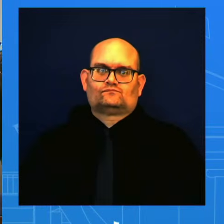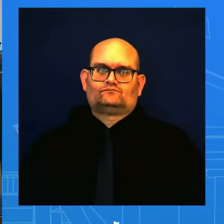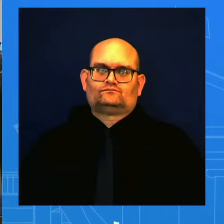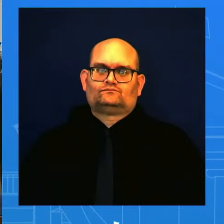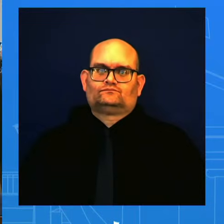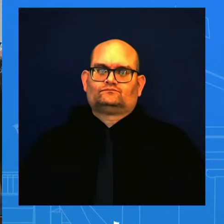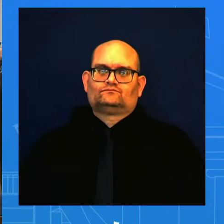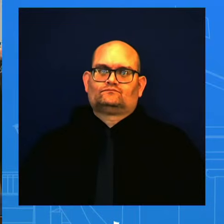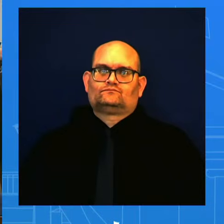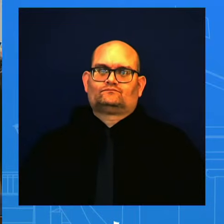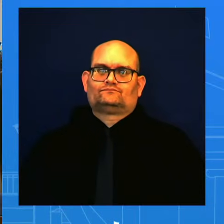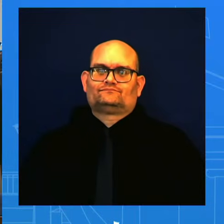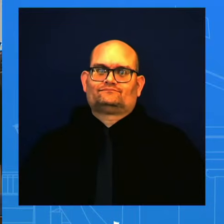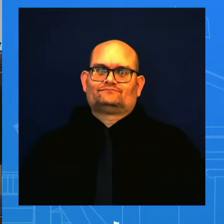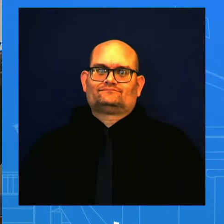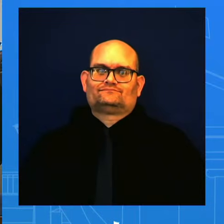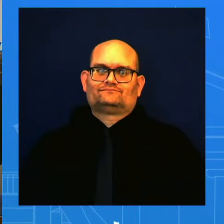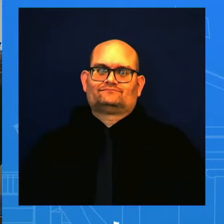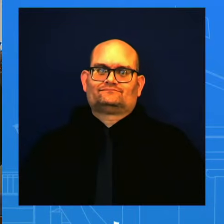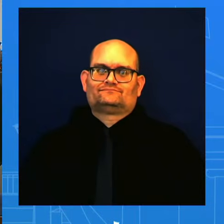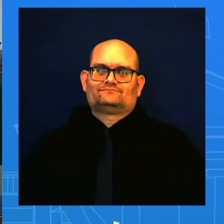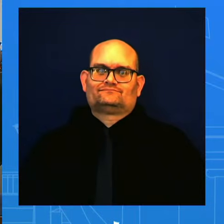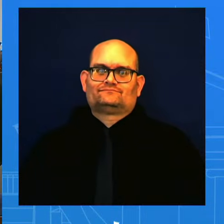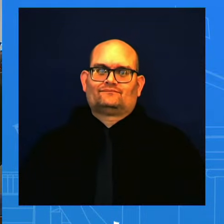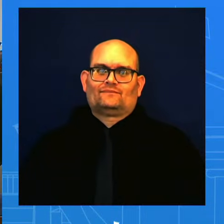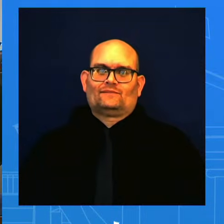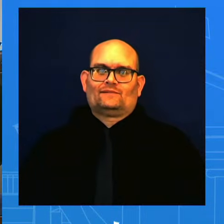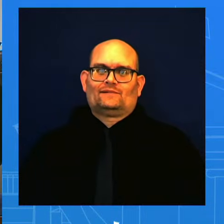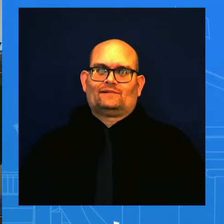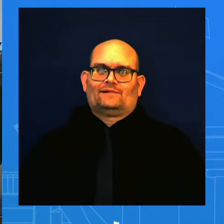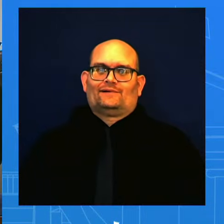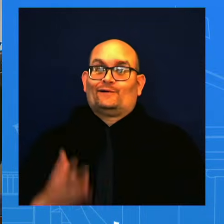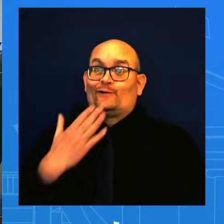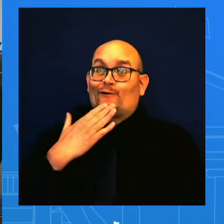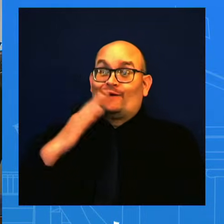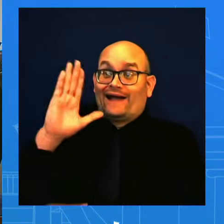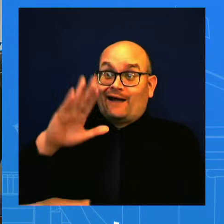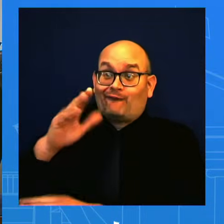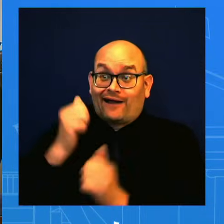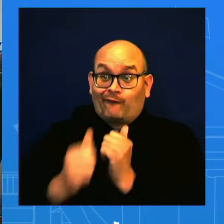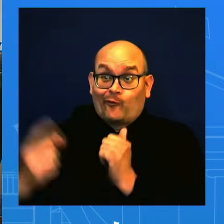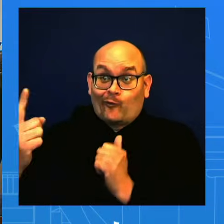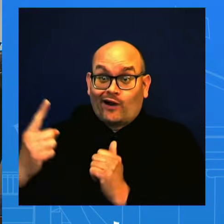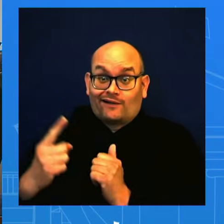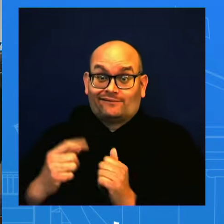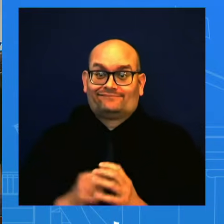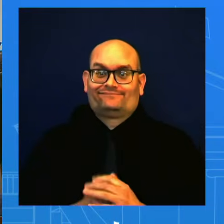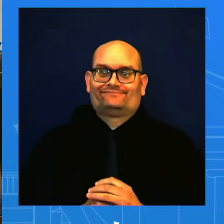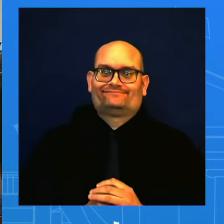Ms. Jean-Pierre: All right. Good afternoon, everyone. The Press: Good afternoon. The Press: Hi, Karine. Ms. Jean-Pierre: Hi. The Press: Hi. Ms. Jean-Pierre: Hi, Weijia.